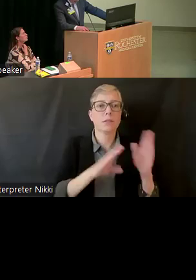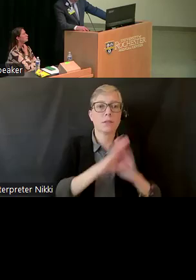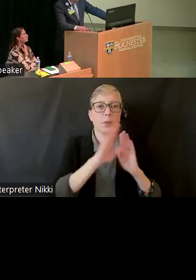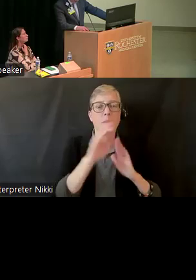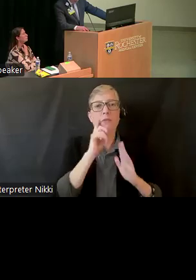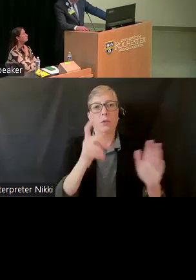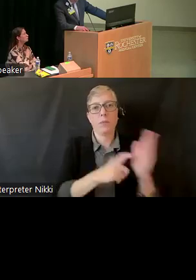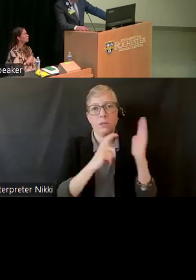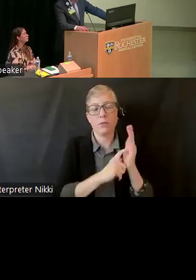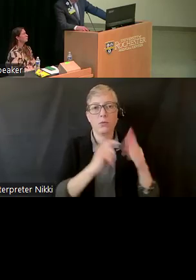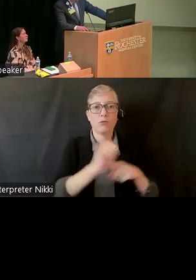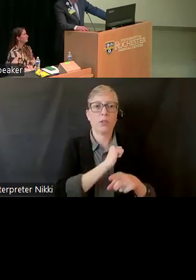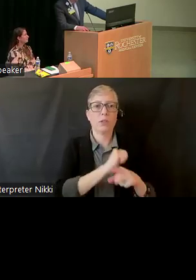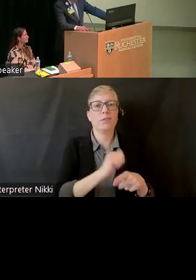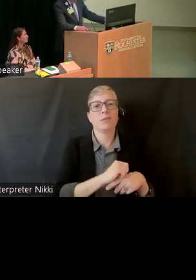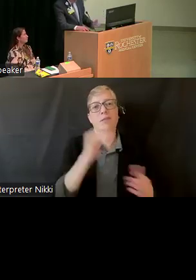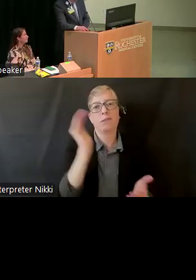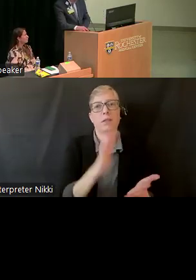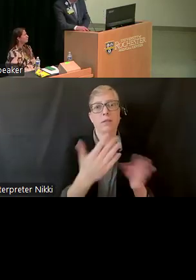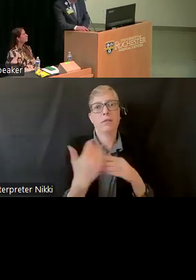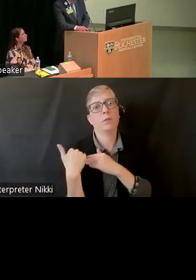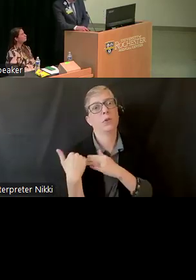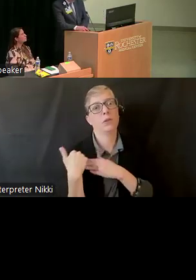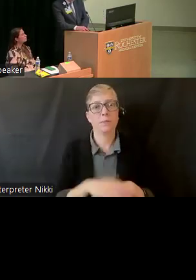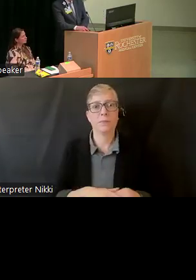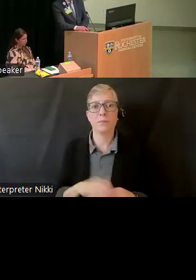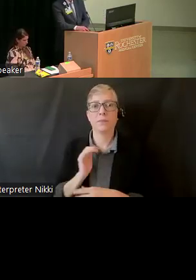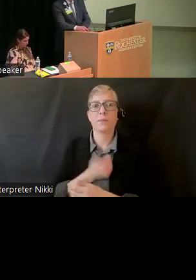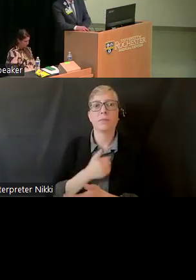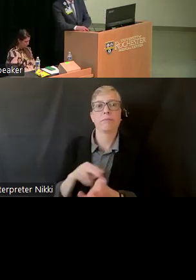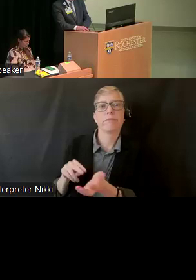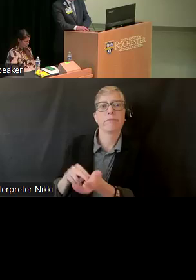less burdensome to one of our nursing well-being representatives efforts to enhance well-being in